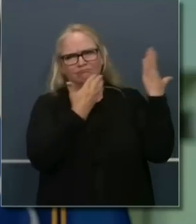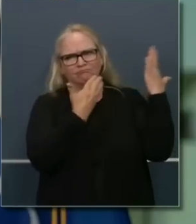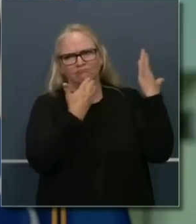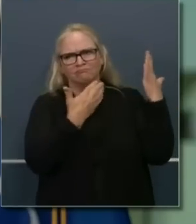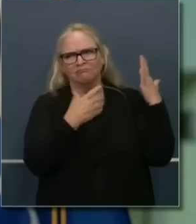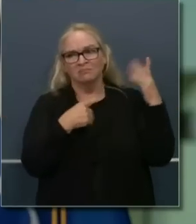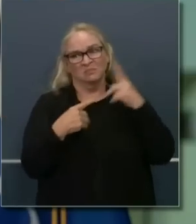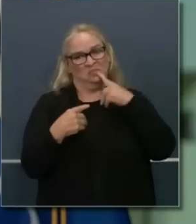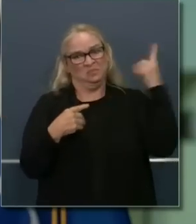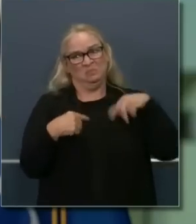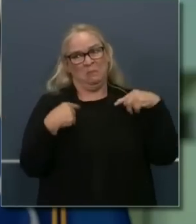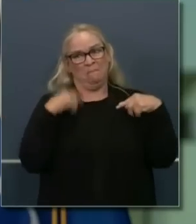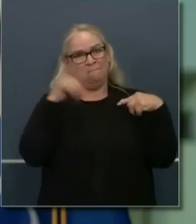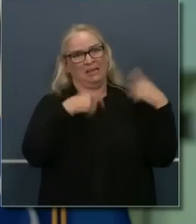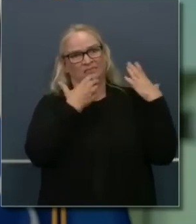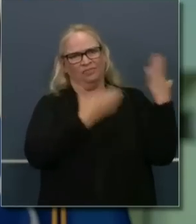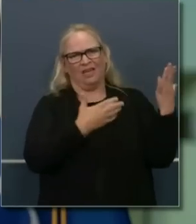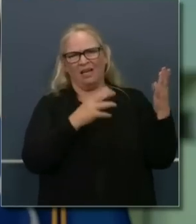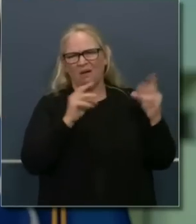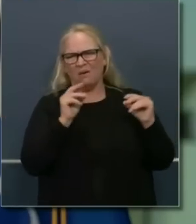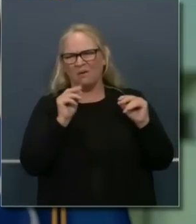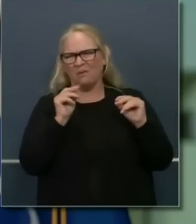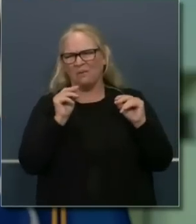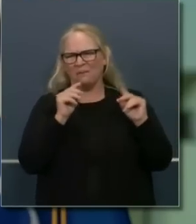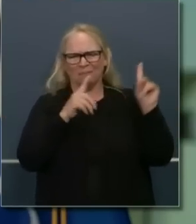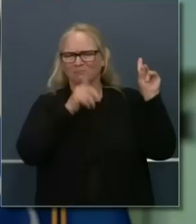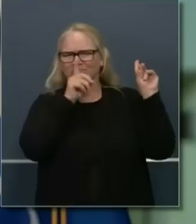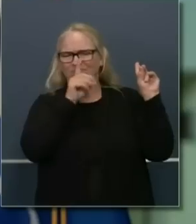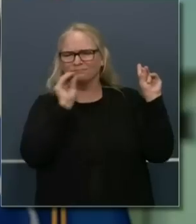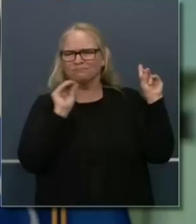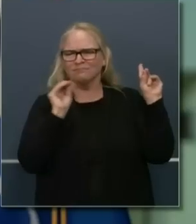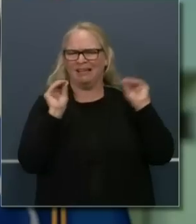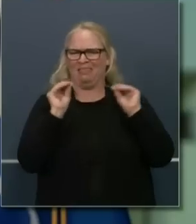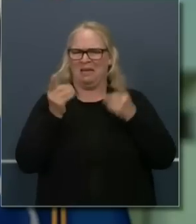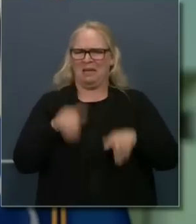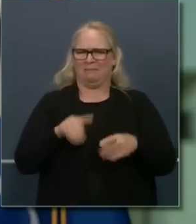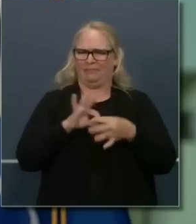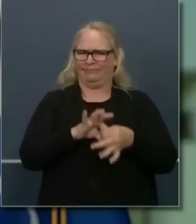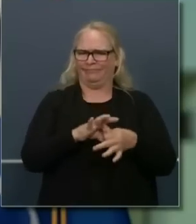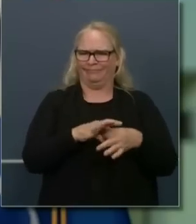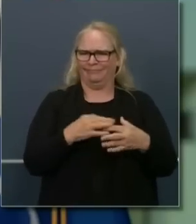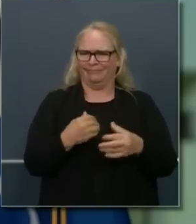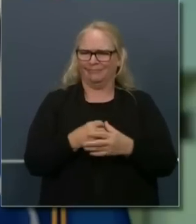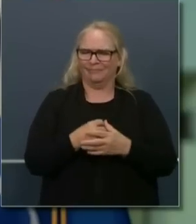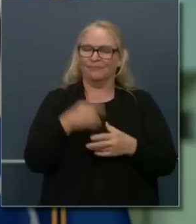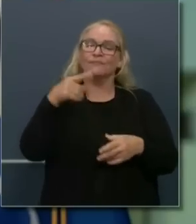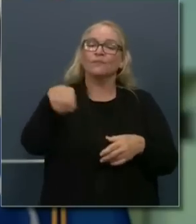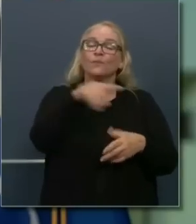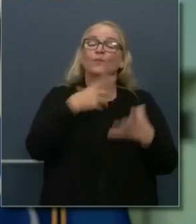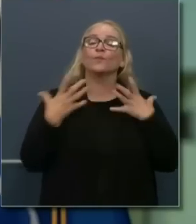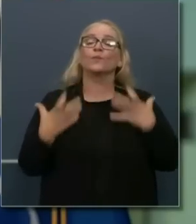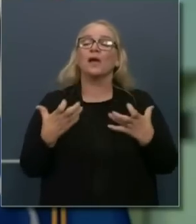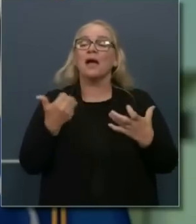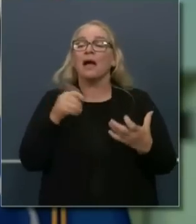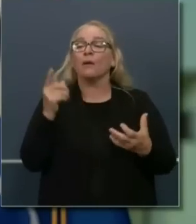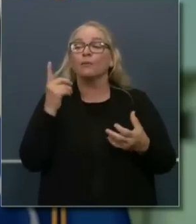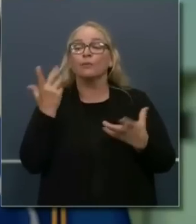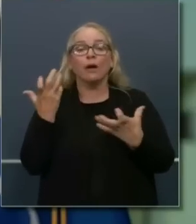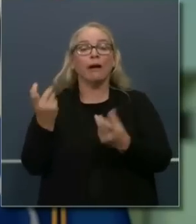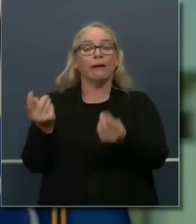WERE GRATEFUL AND I EXPRESSED GRATITUDE BUT NO ONE TOLD ME TO EXPRESS IT AND I'M VERY CONSISTENT WITH ANYBODY THAT'S